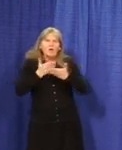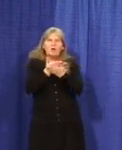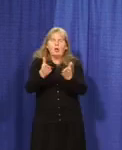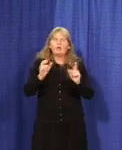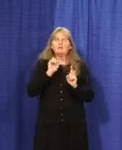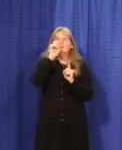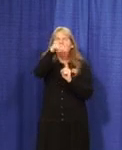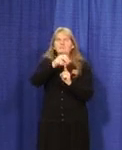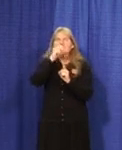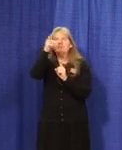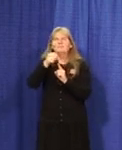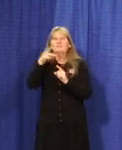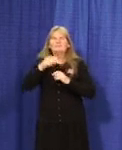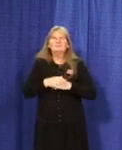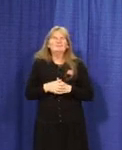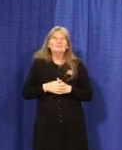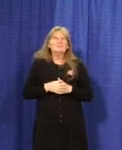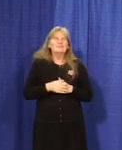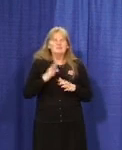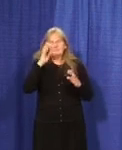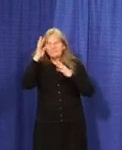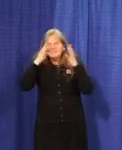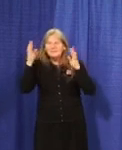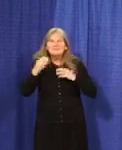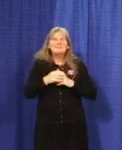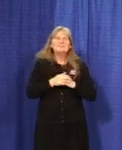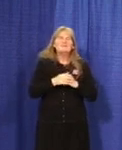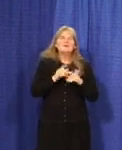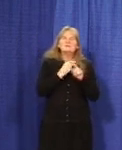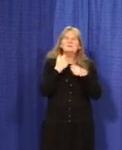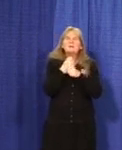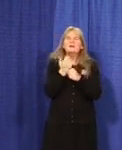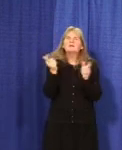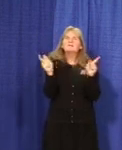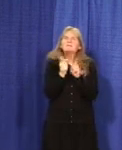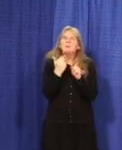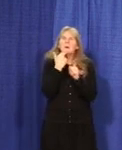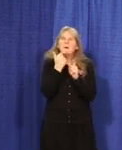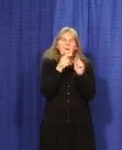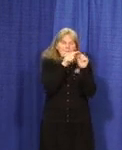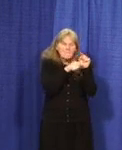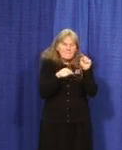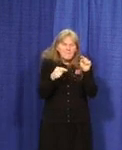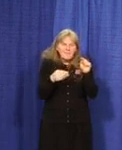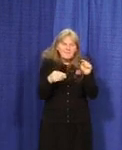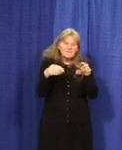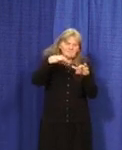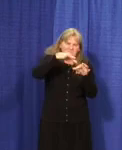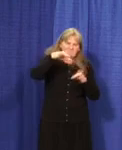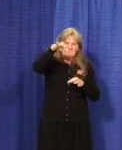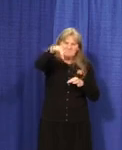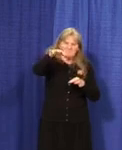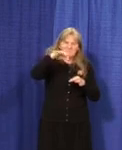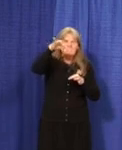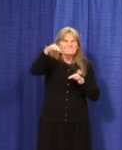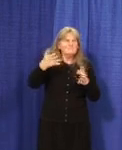their candy. Creating small, individual packages with a few tidbits is also a way you can engage in